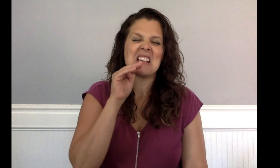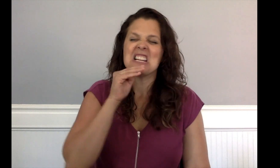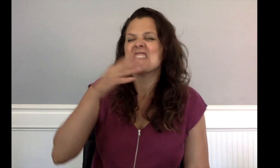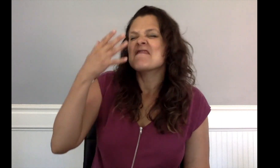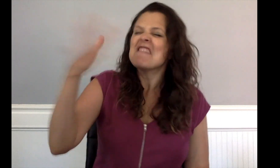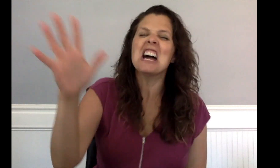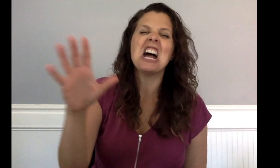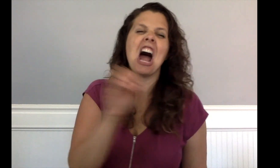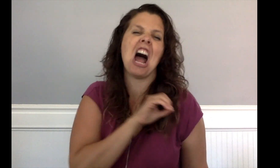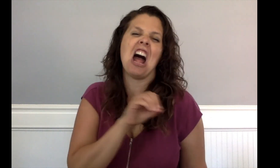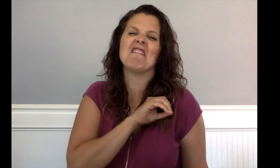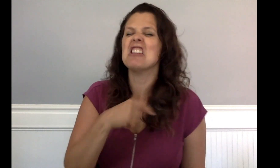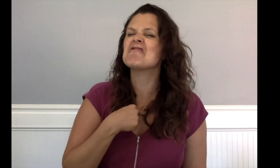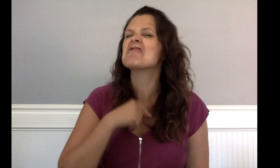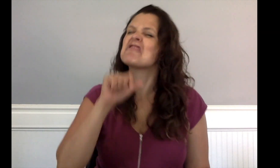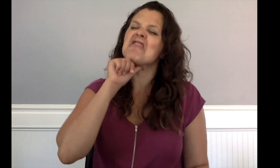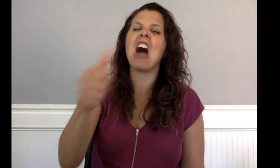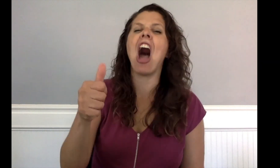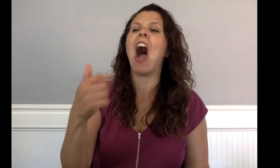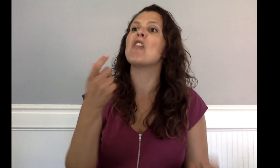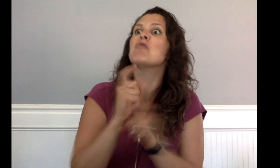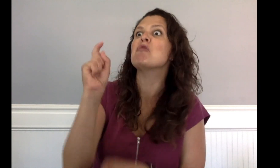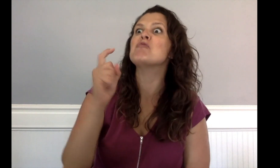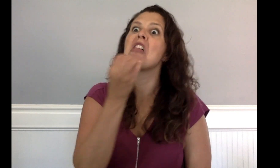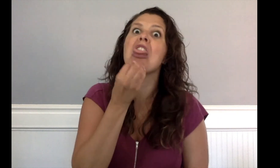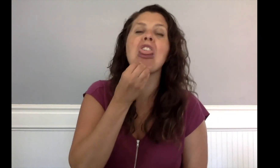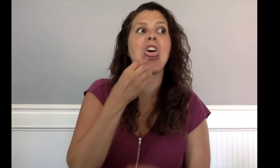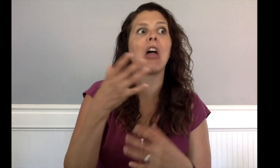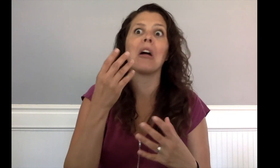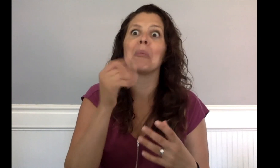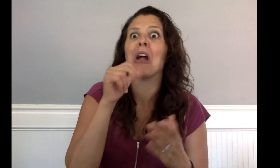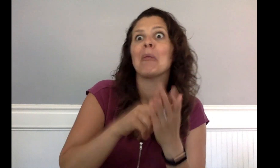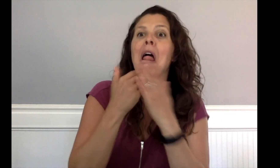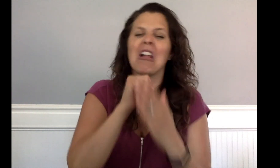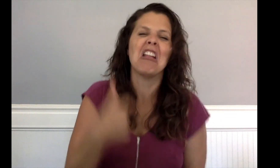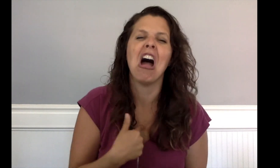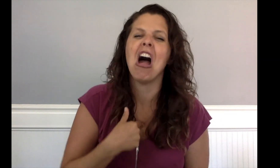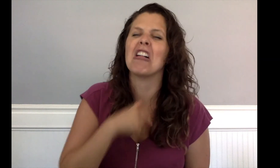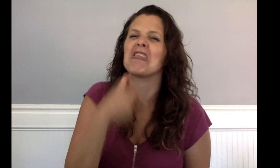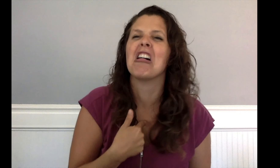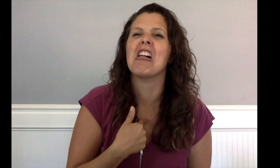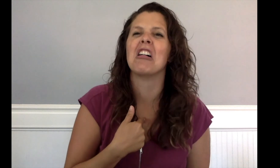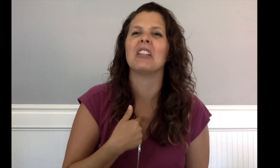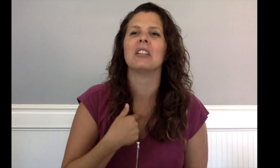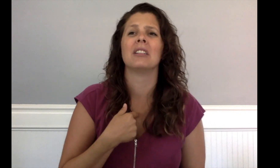“I am not ruining my appetite, Oliver!” Millie yelled.